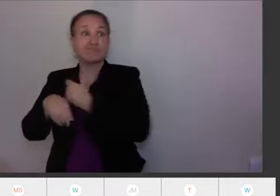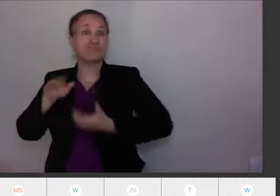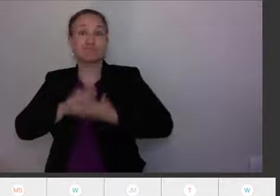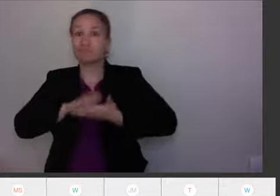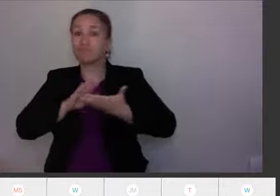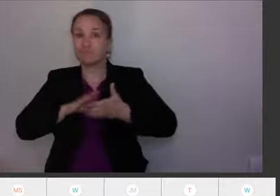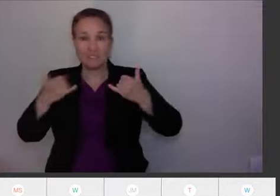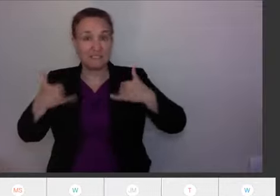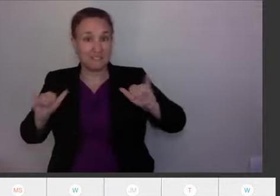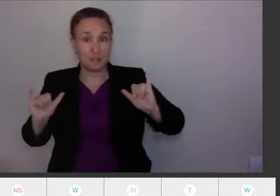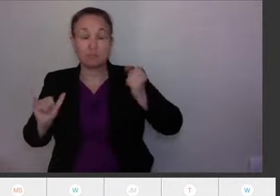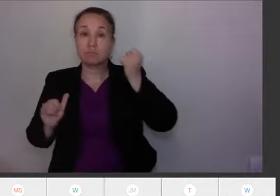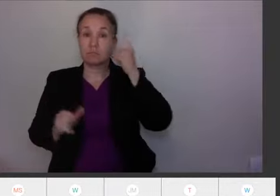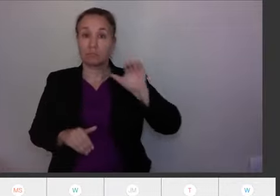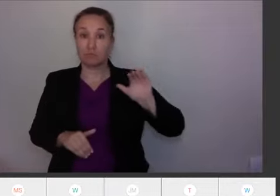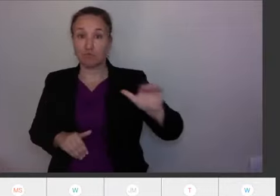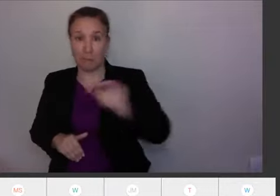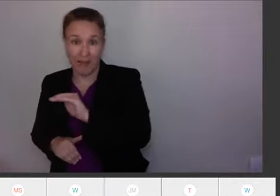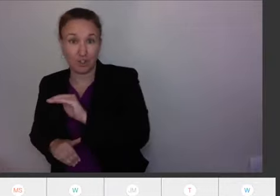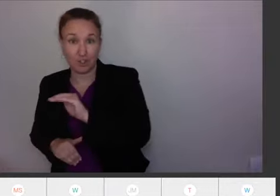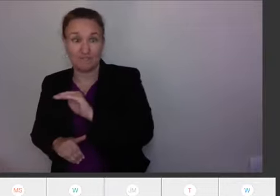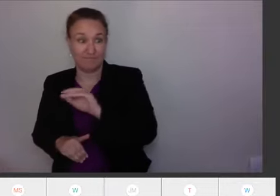as a reminder none of these sites require